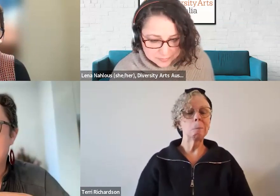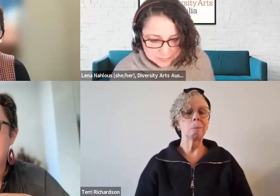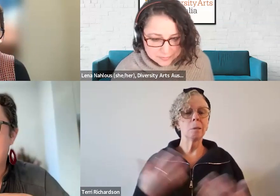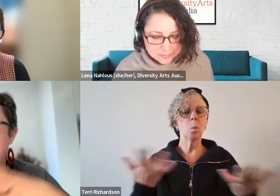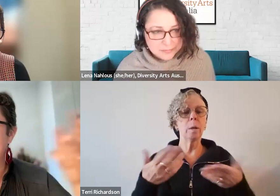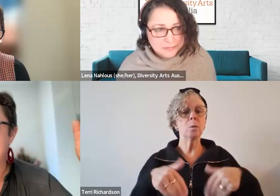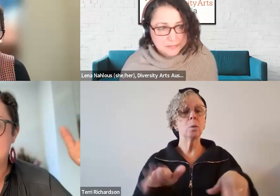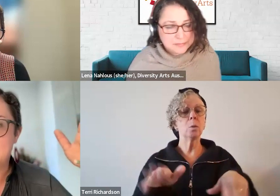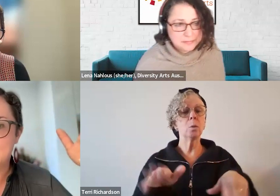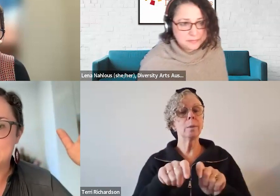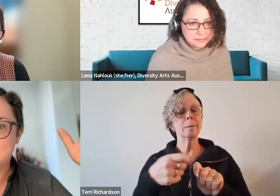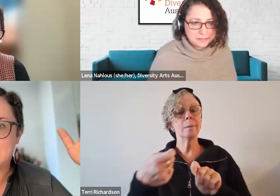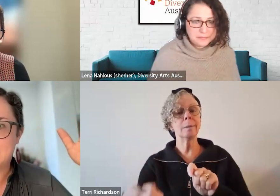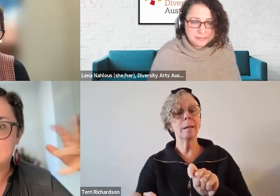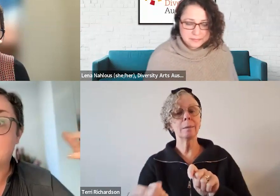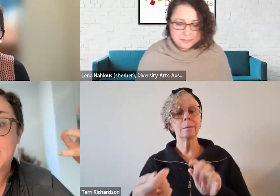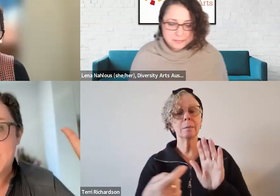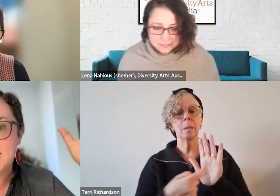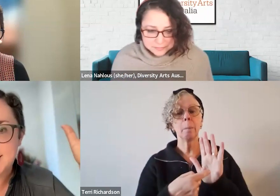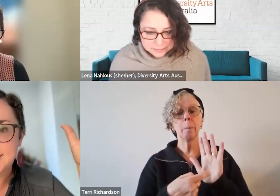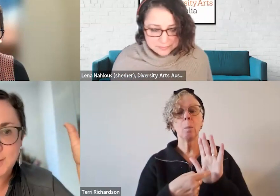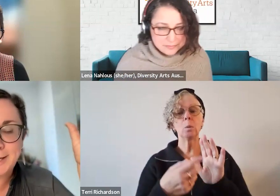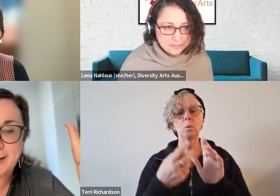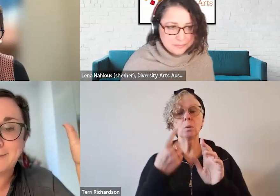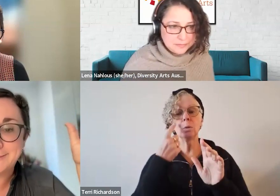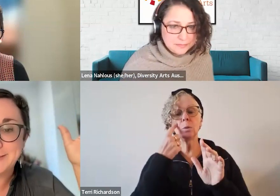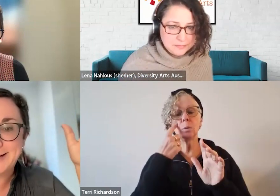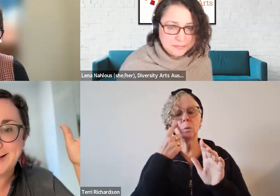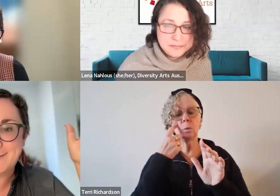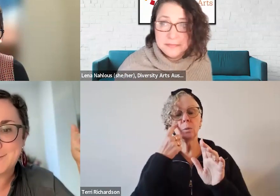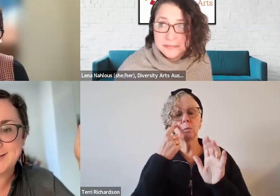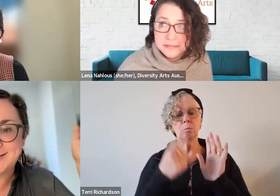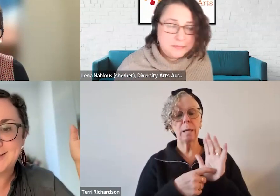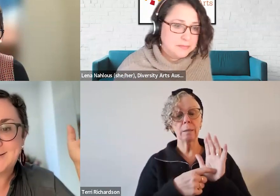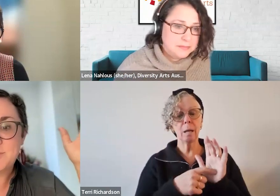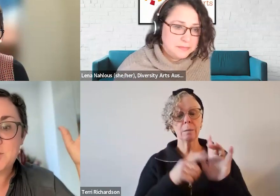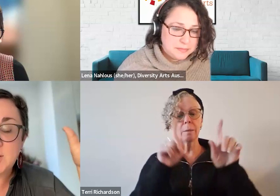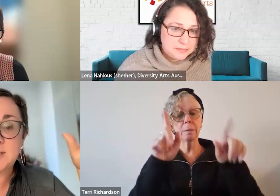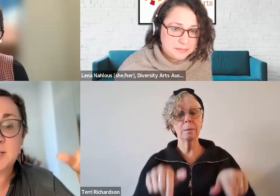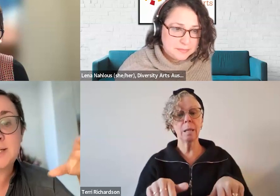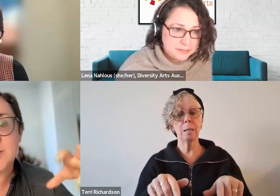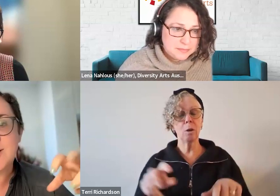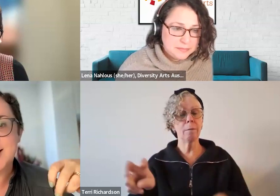I think it's important to recognise that we in Australia are at the beginning of this journey,